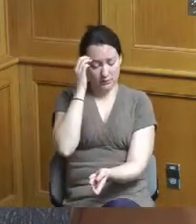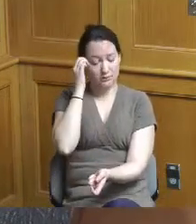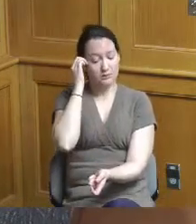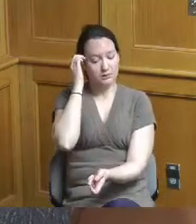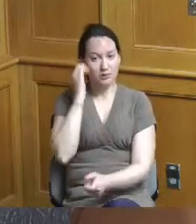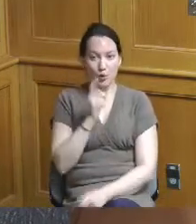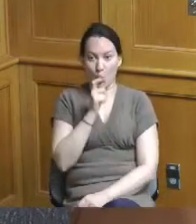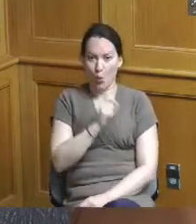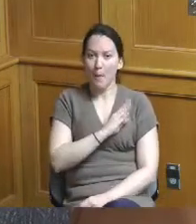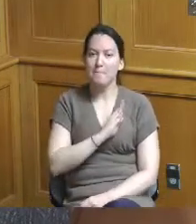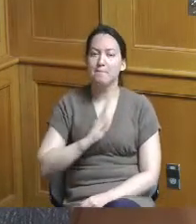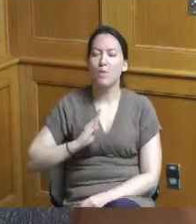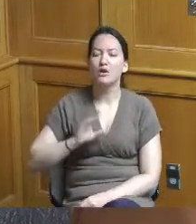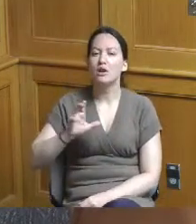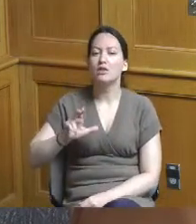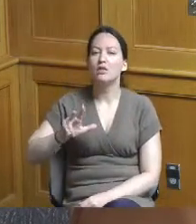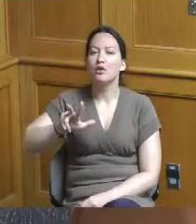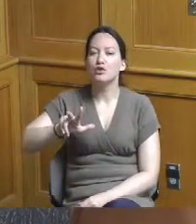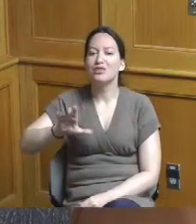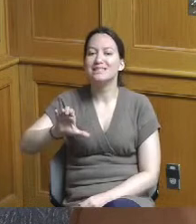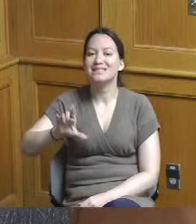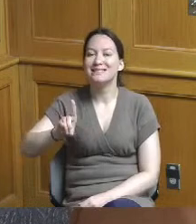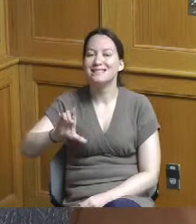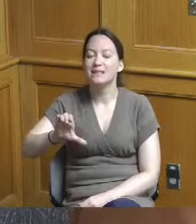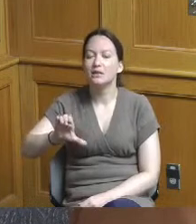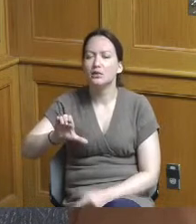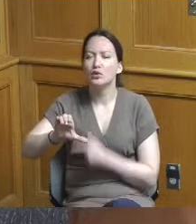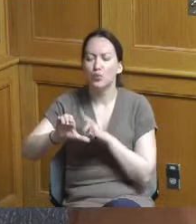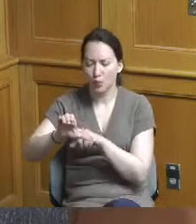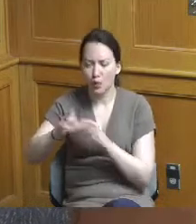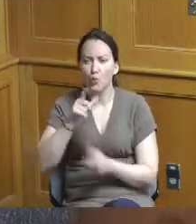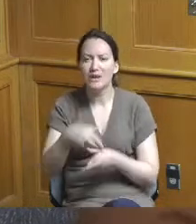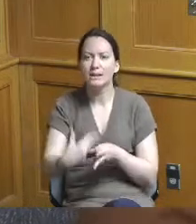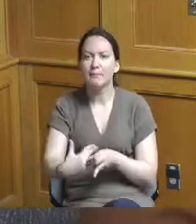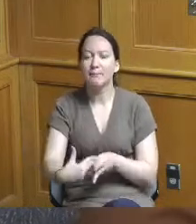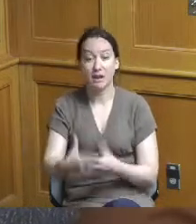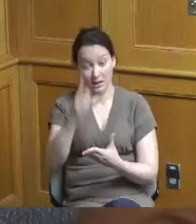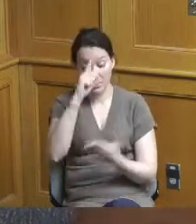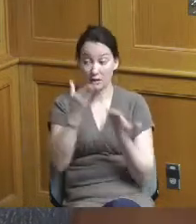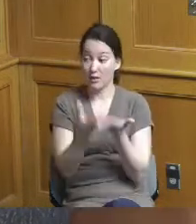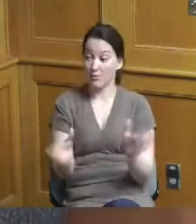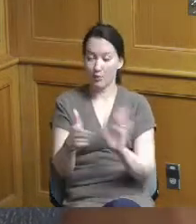who is on the Board of three CDC I'd like to have that I think the public needs to know who's on